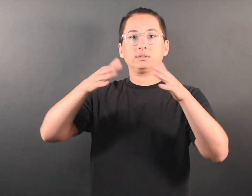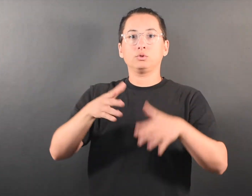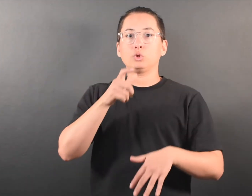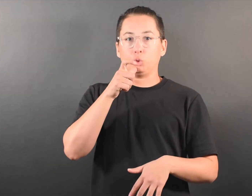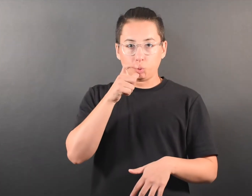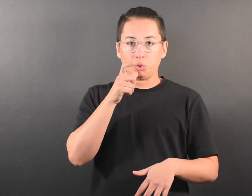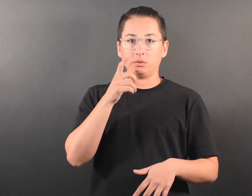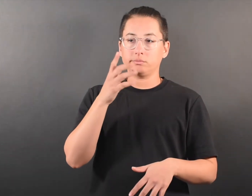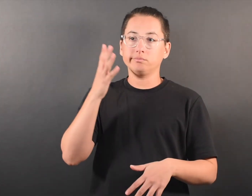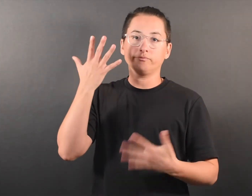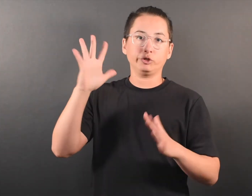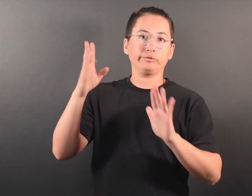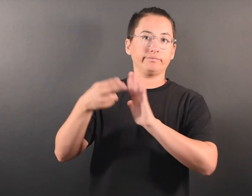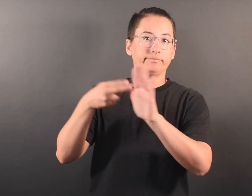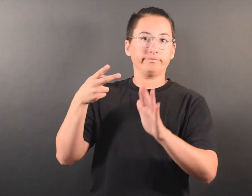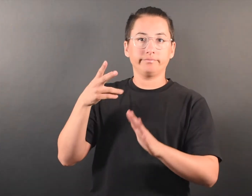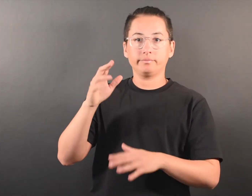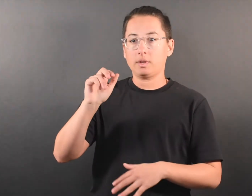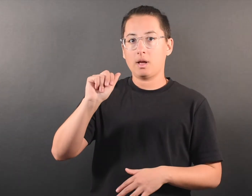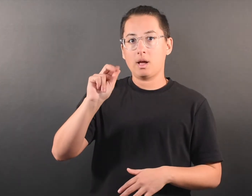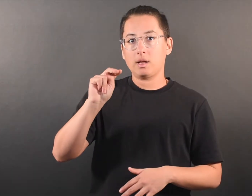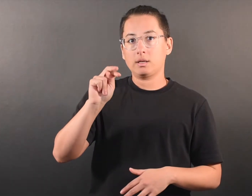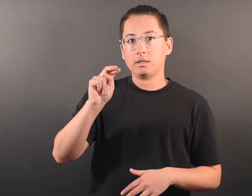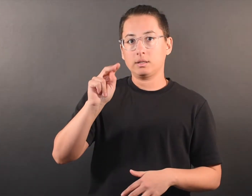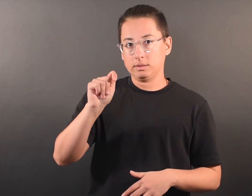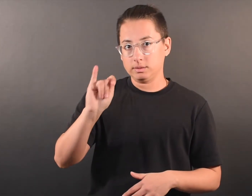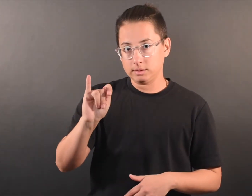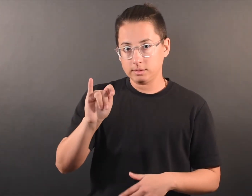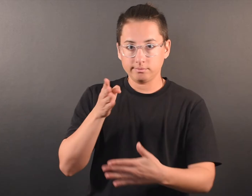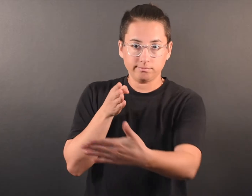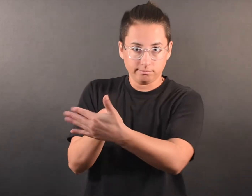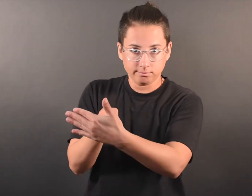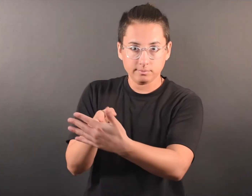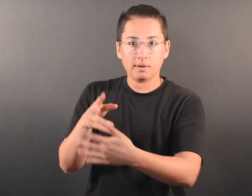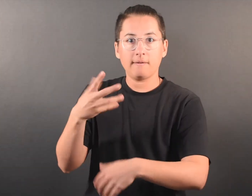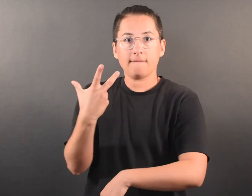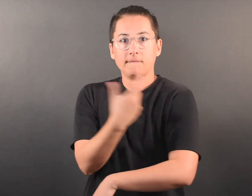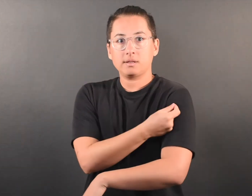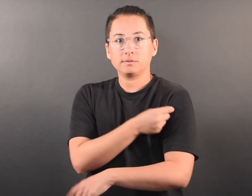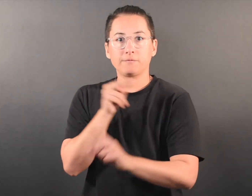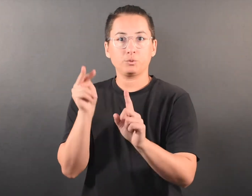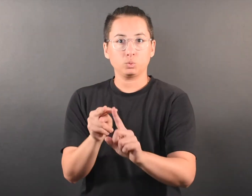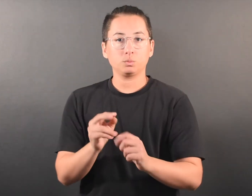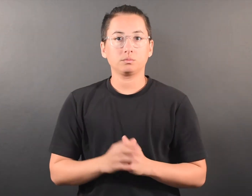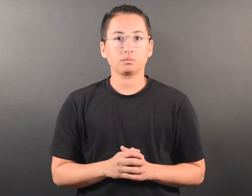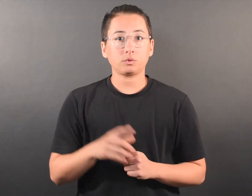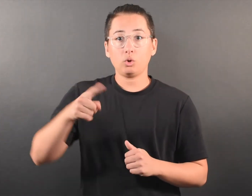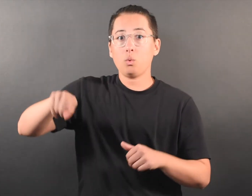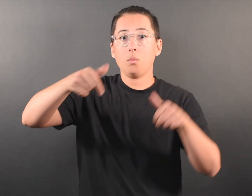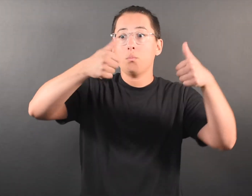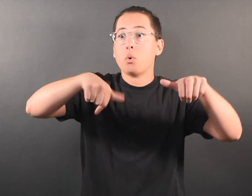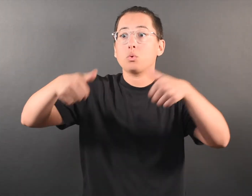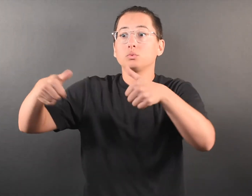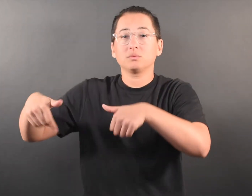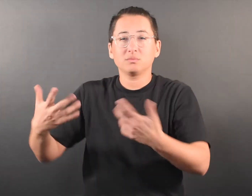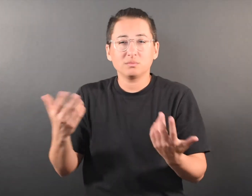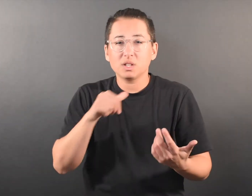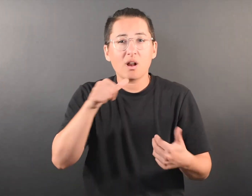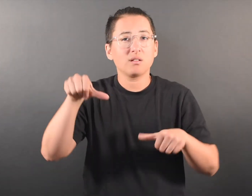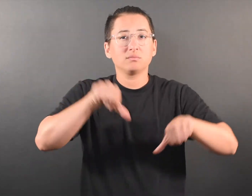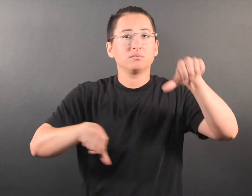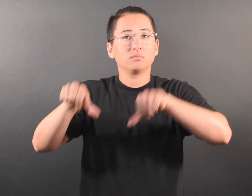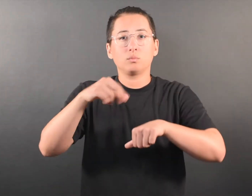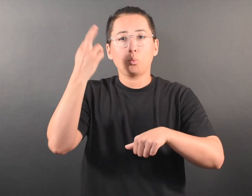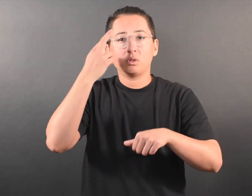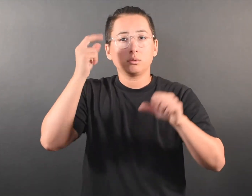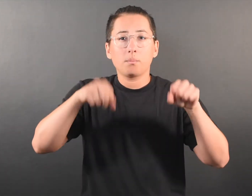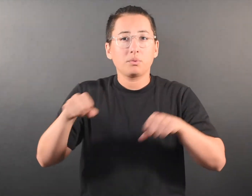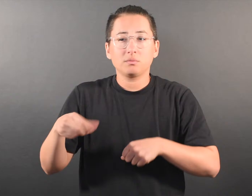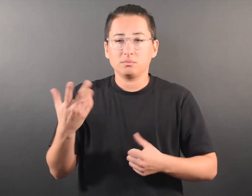former scientist known to hold anti-vaccine views. These postings are not scientifically plausible,